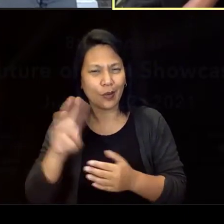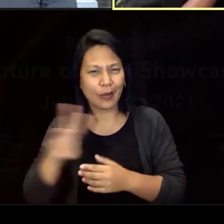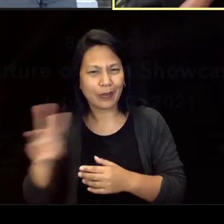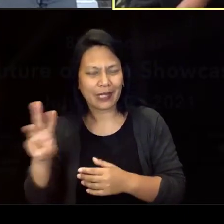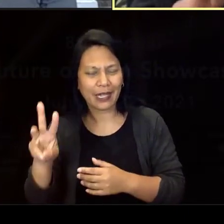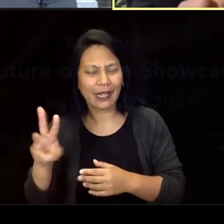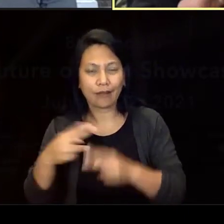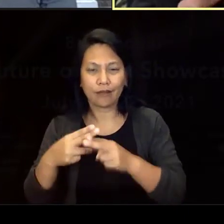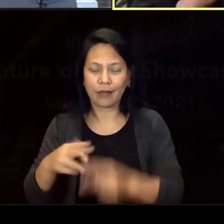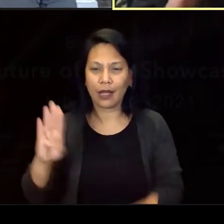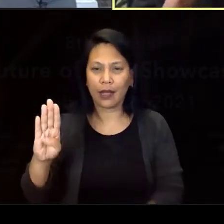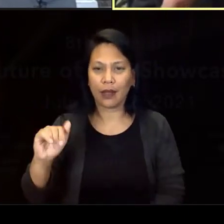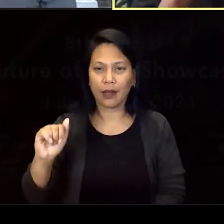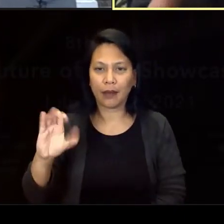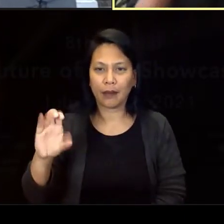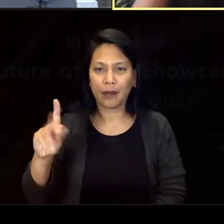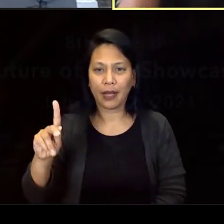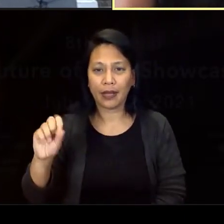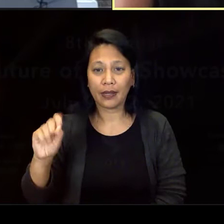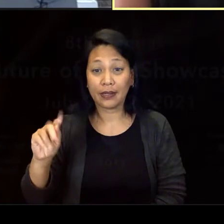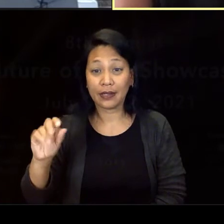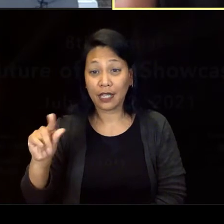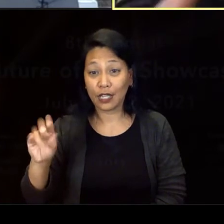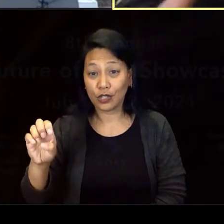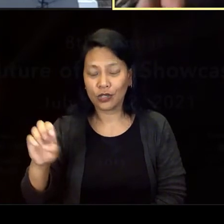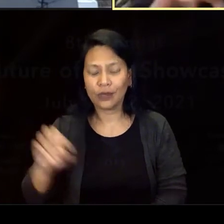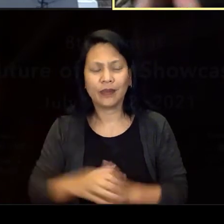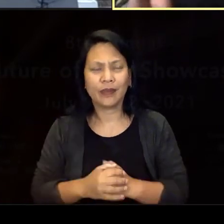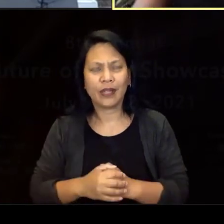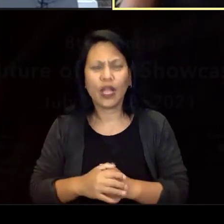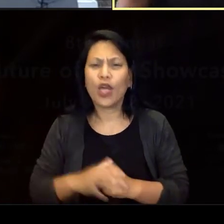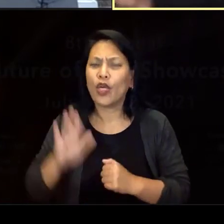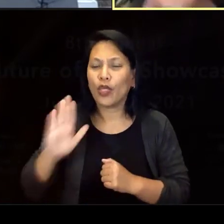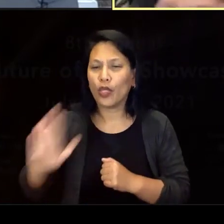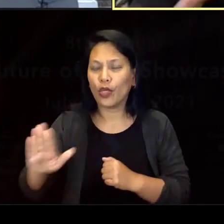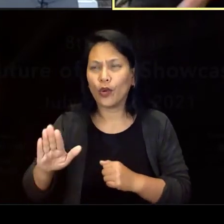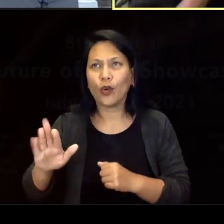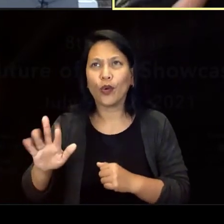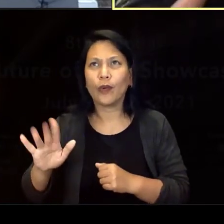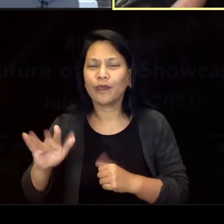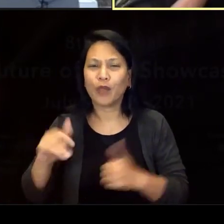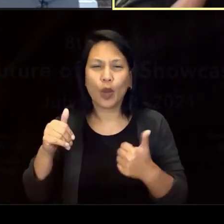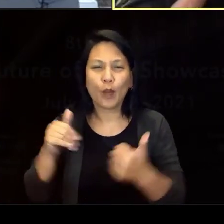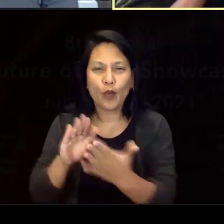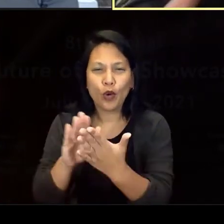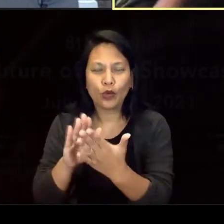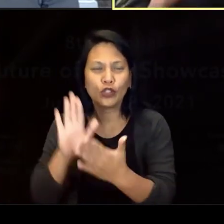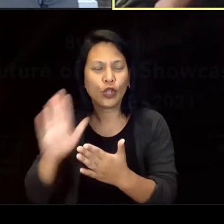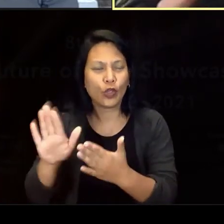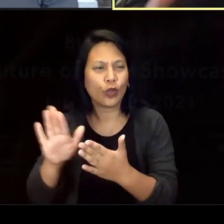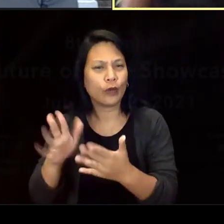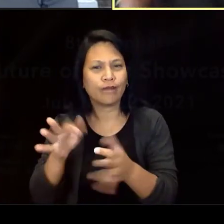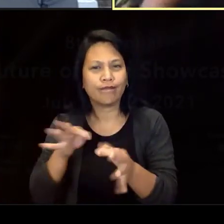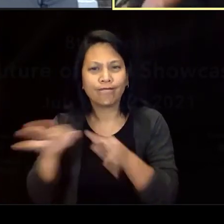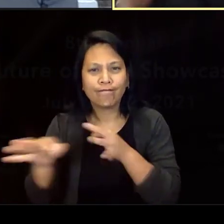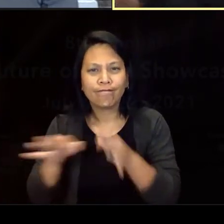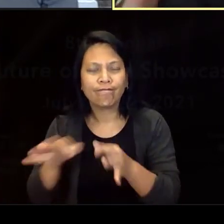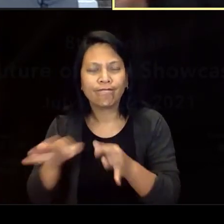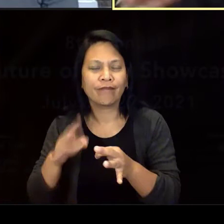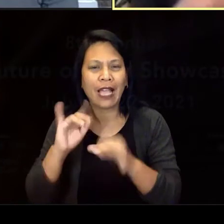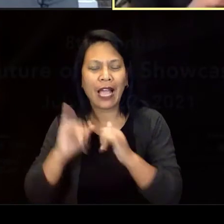They had a really beautiful way of kind of I guess differentiating categories.